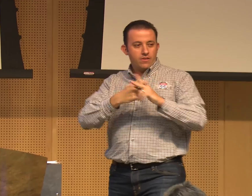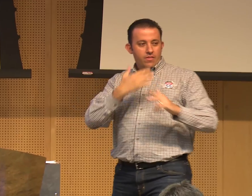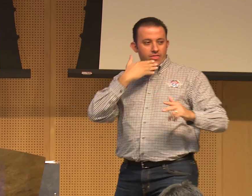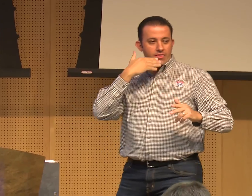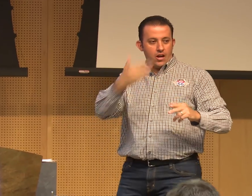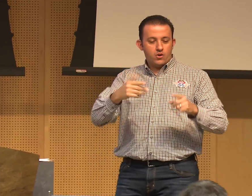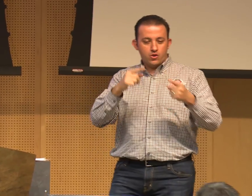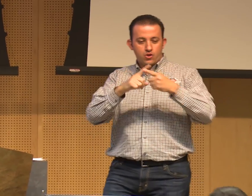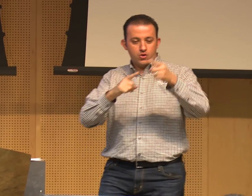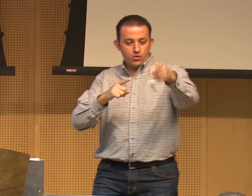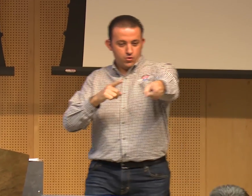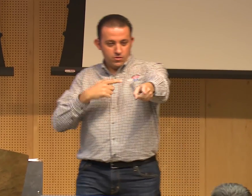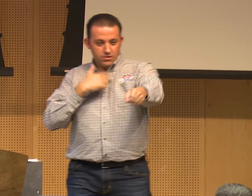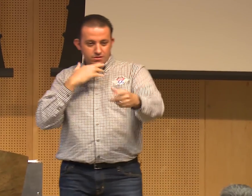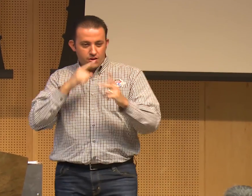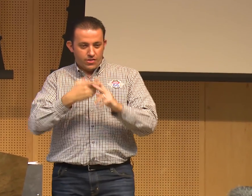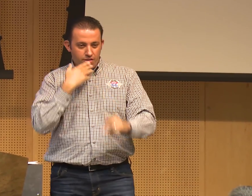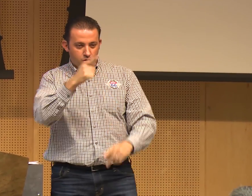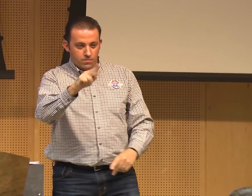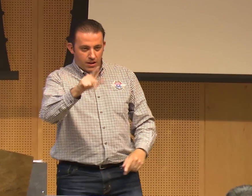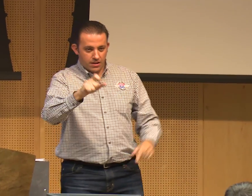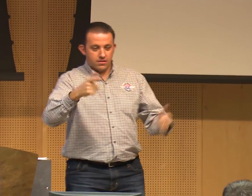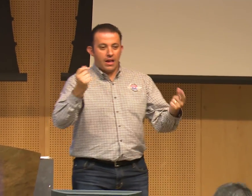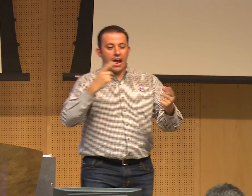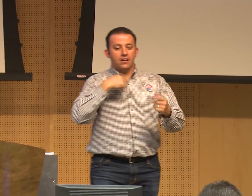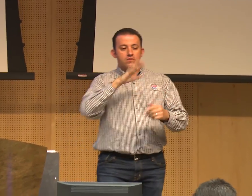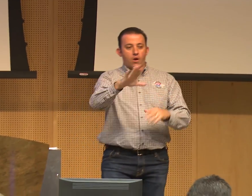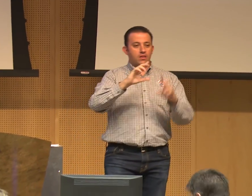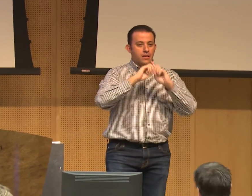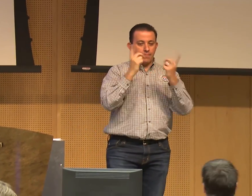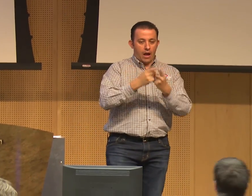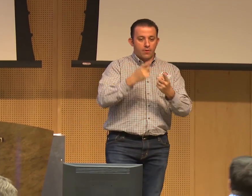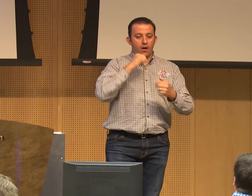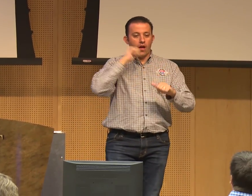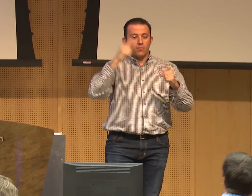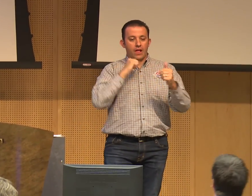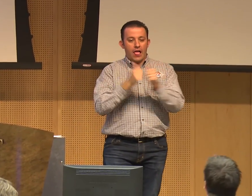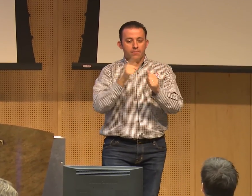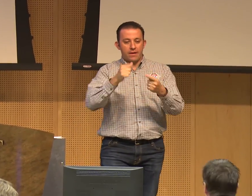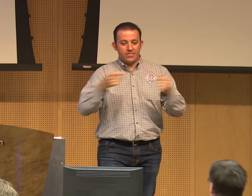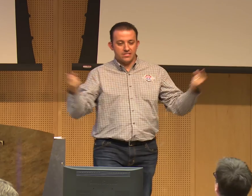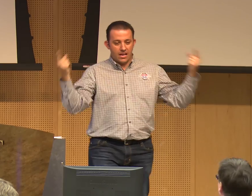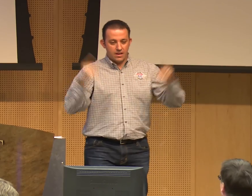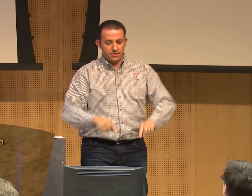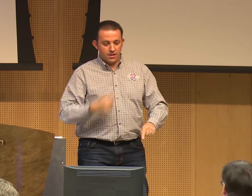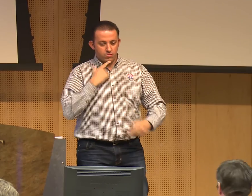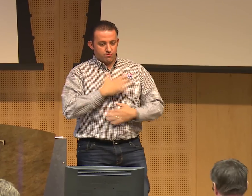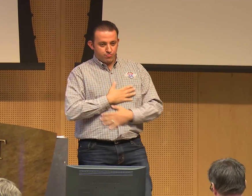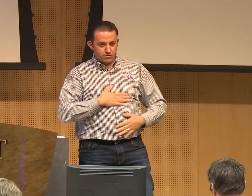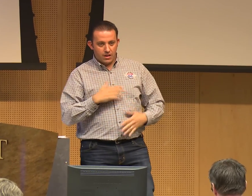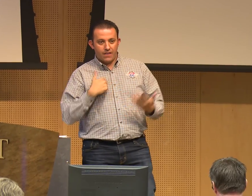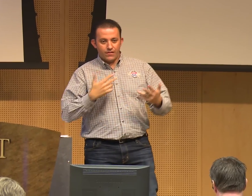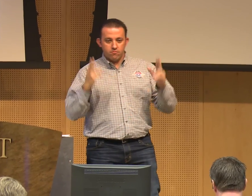Hi, everyone. First I'd like to say thank you, Mike. Thank you for inviting me to be here, and thank you for your department for also making this happen.